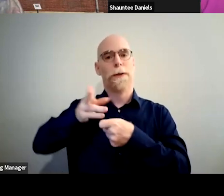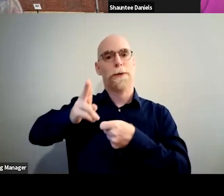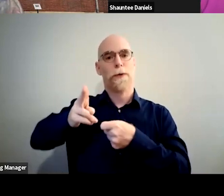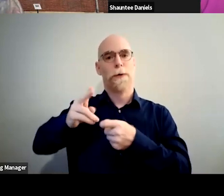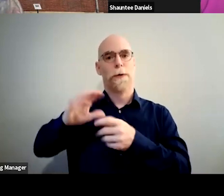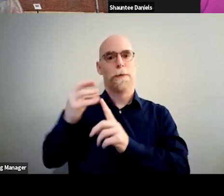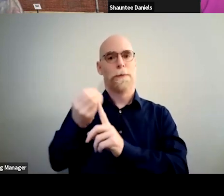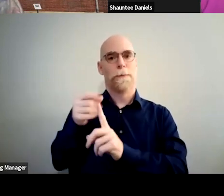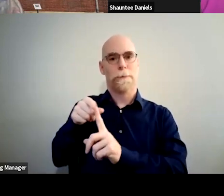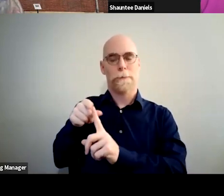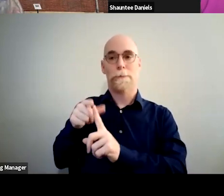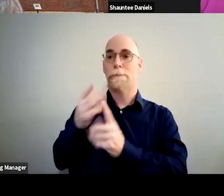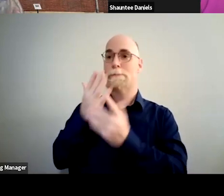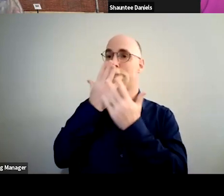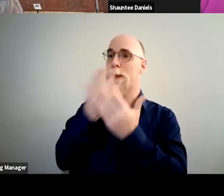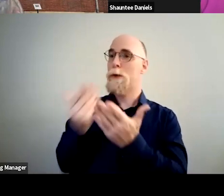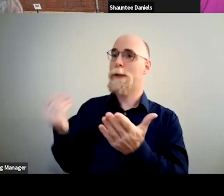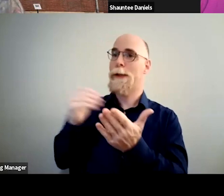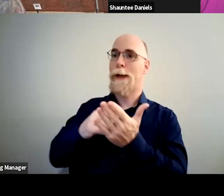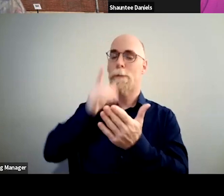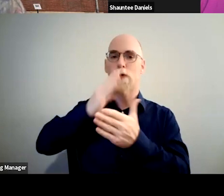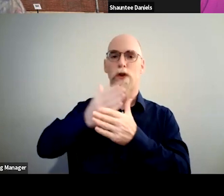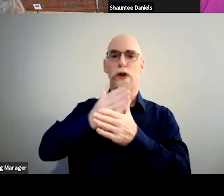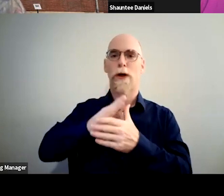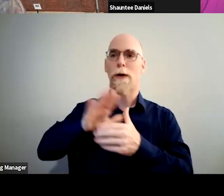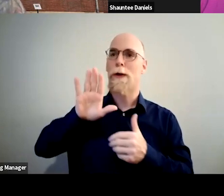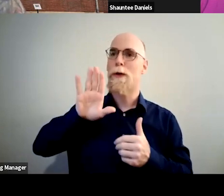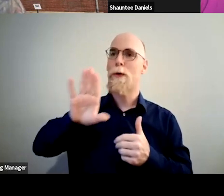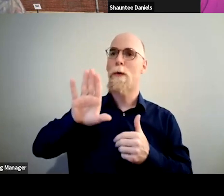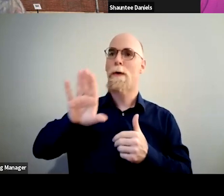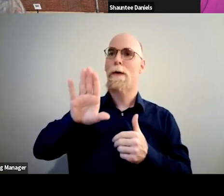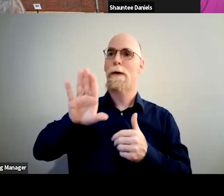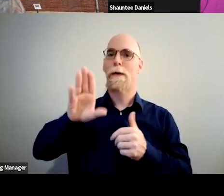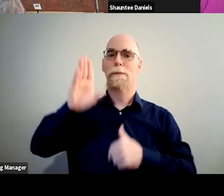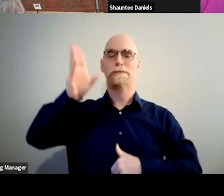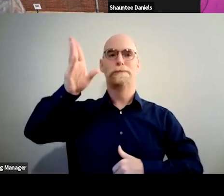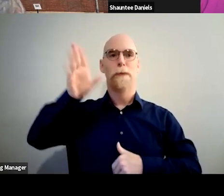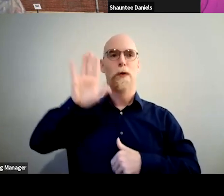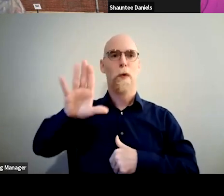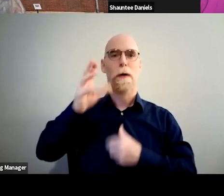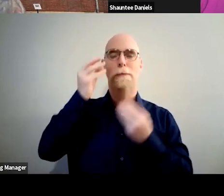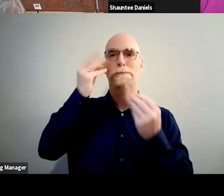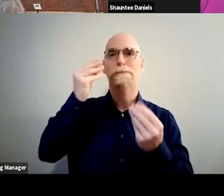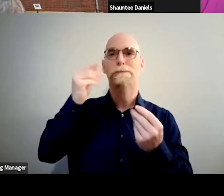programs to The Peale as part of your, It's More Than History lunchtime lecture series. Please take it away. Shauntee (00:02:44):